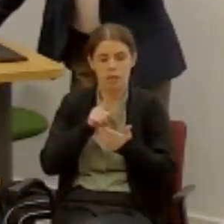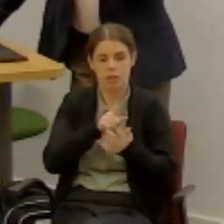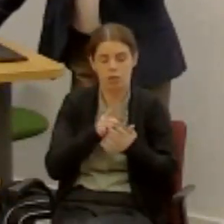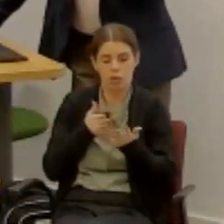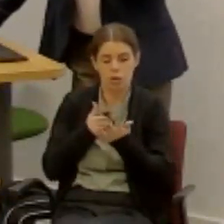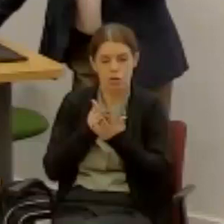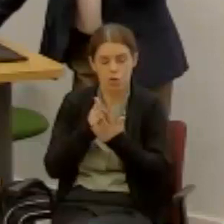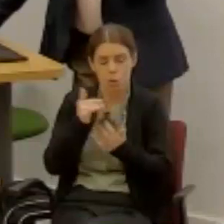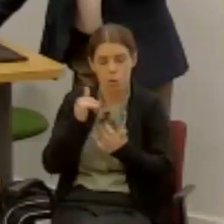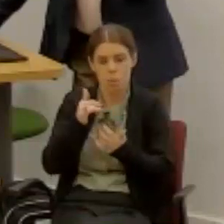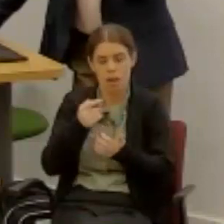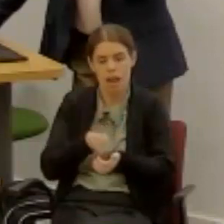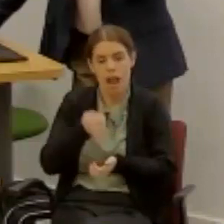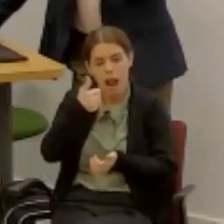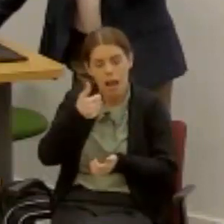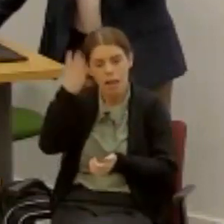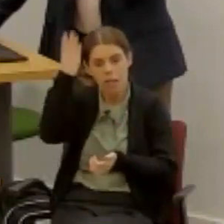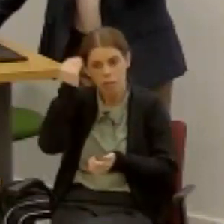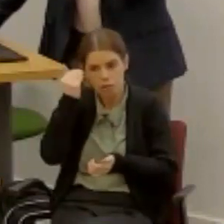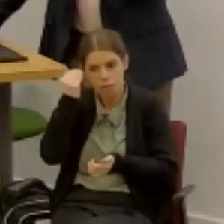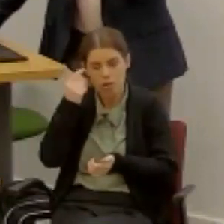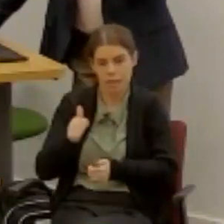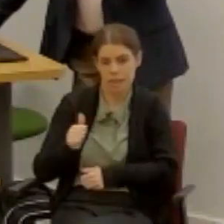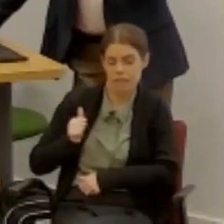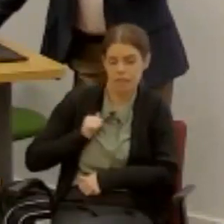slightly earlier or slightly, more frequently what they would expect.